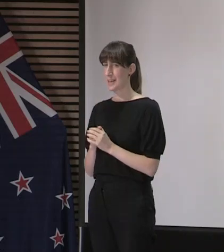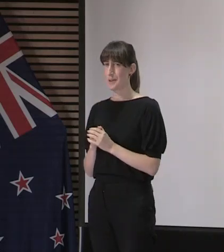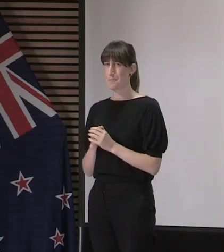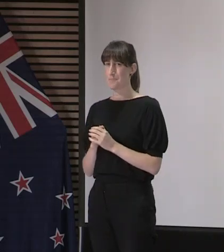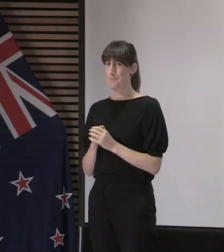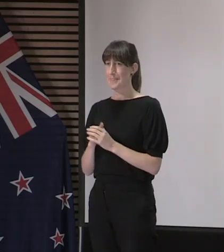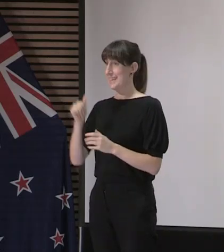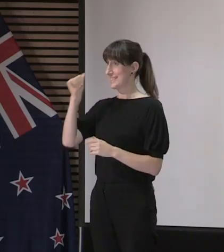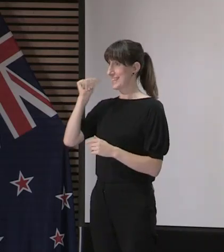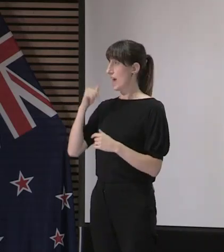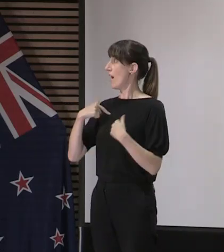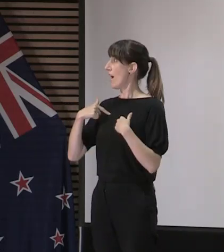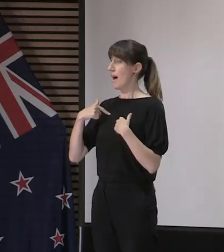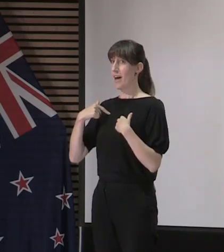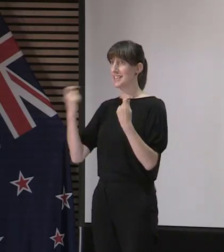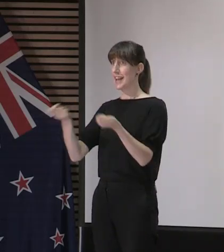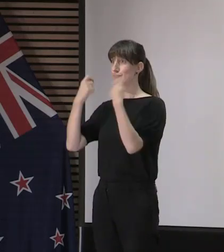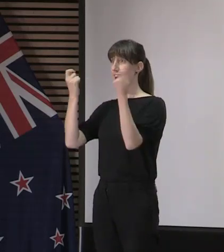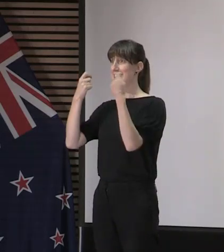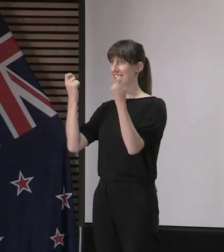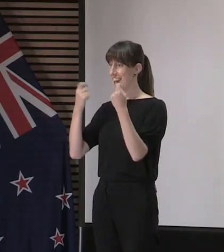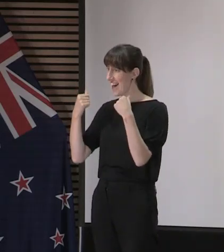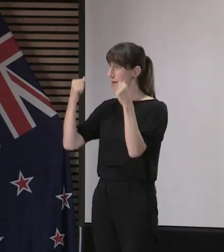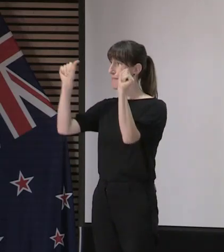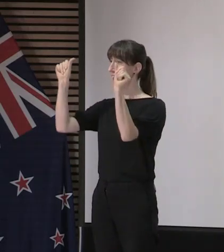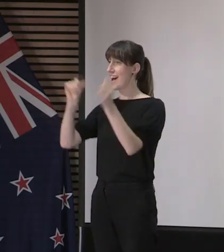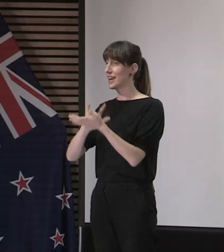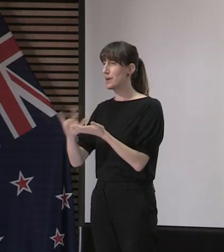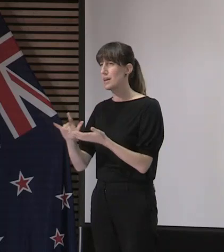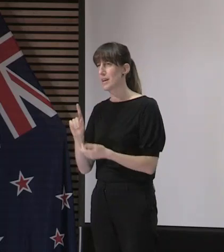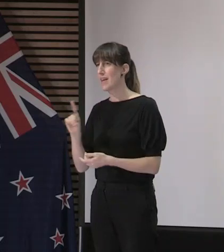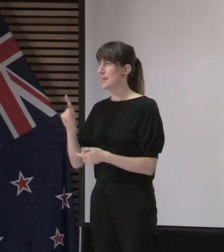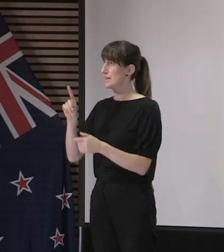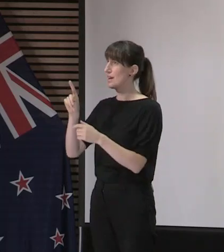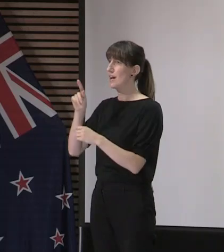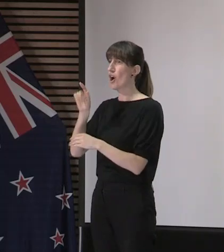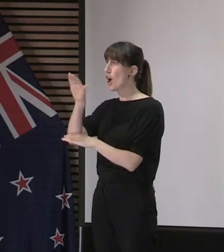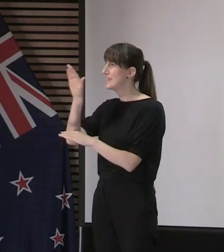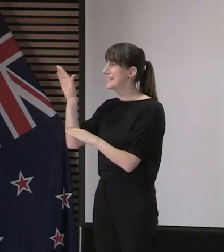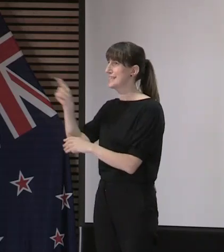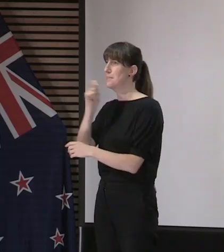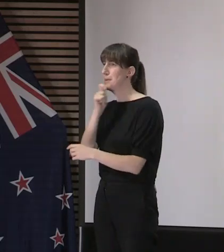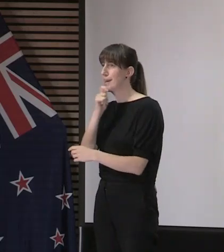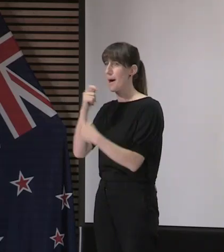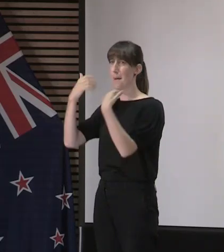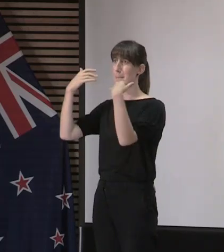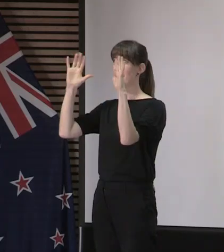talking the whole time about how we are going to be one of the few countries in the world that hopes to eliminate the